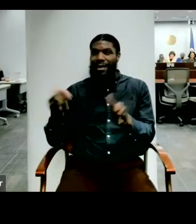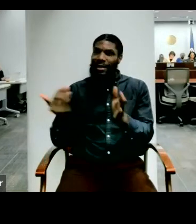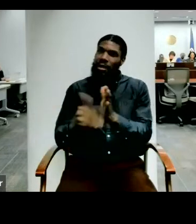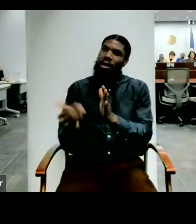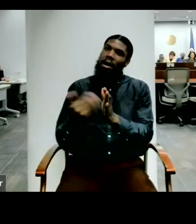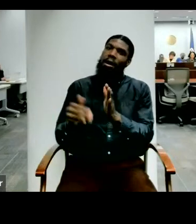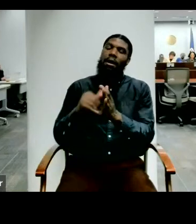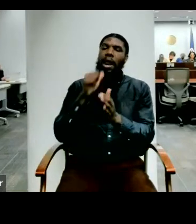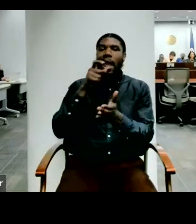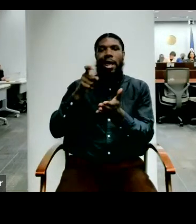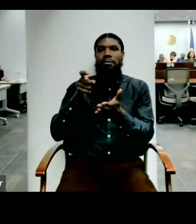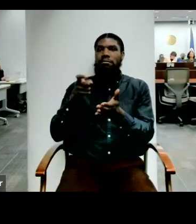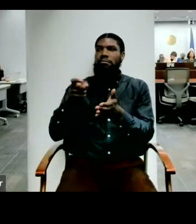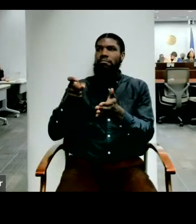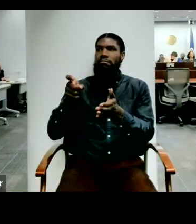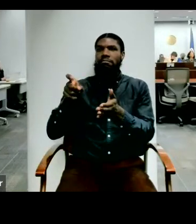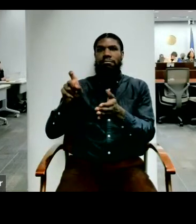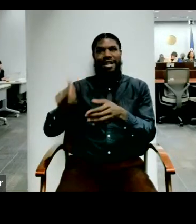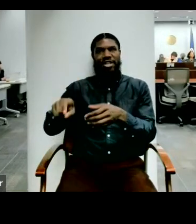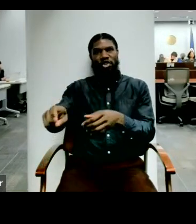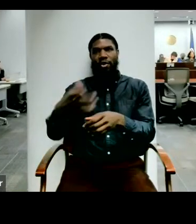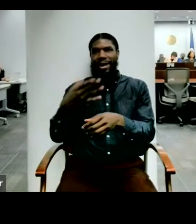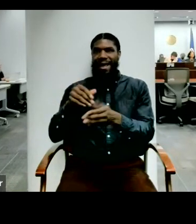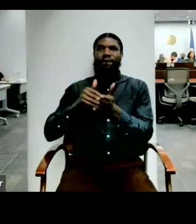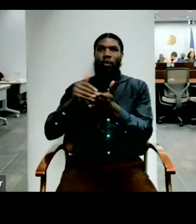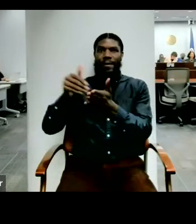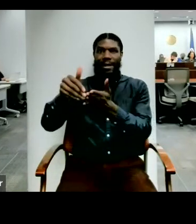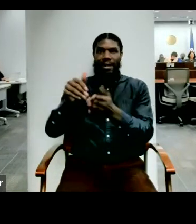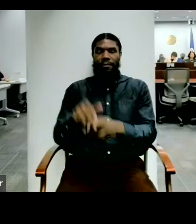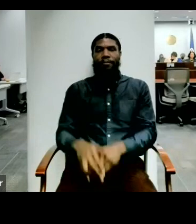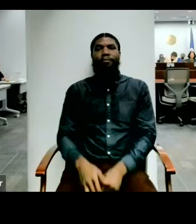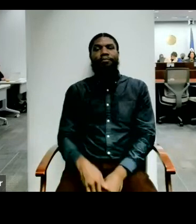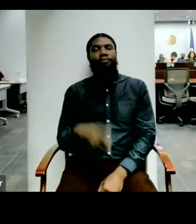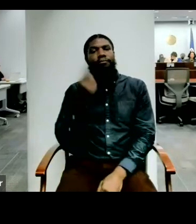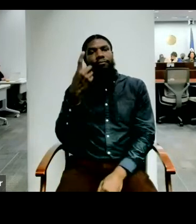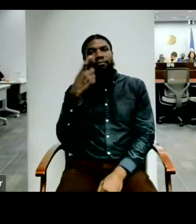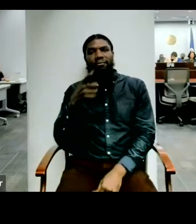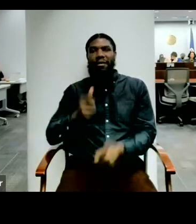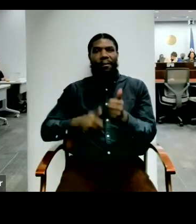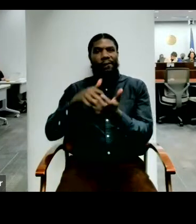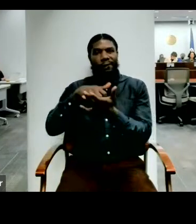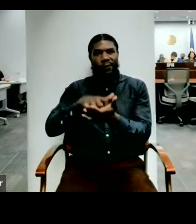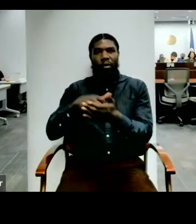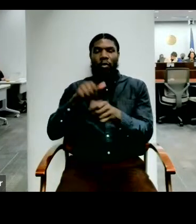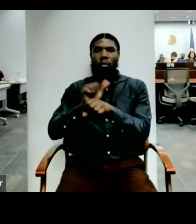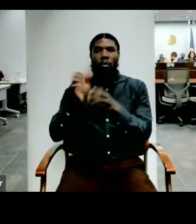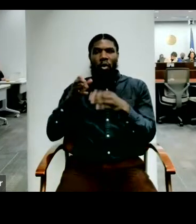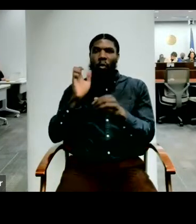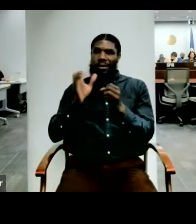I would also ask that the focus on vulnerable workers, both continue and expand to include LGTBQ